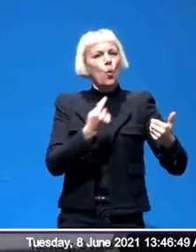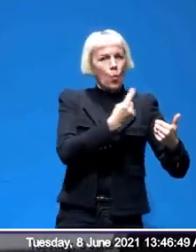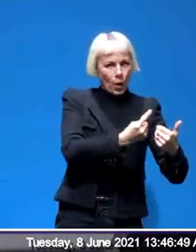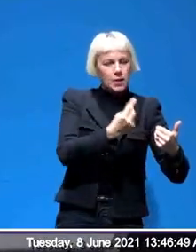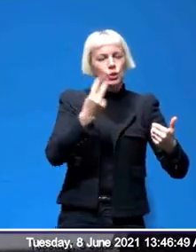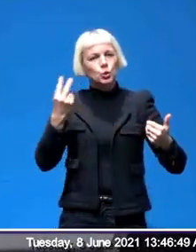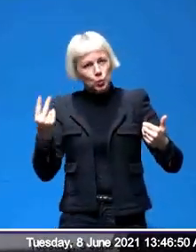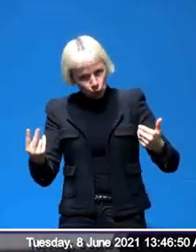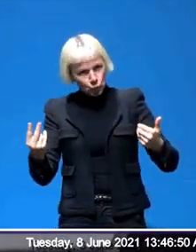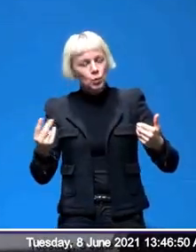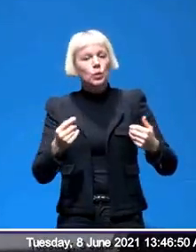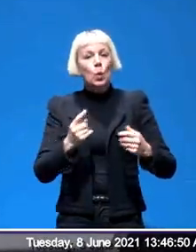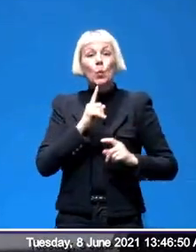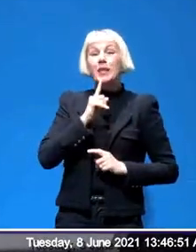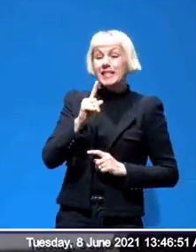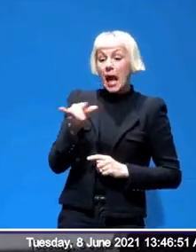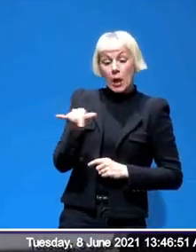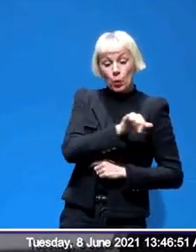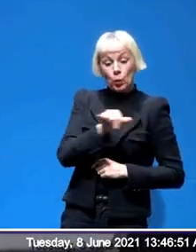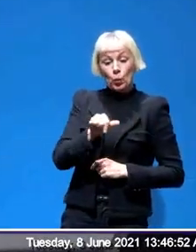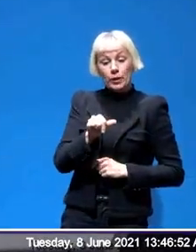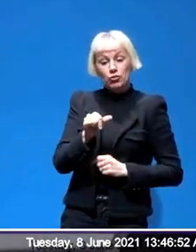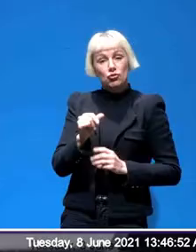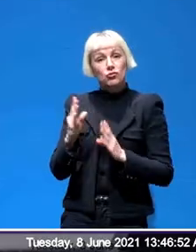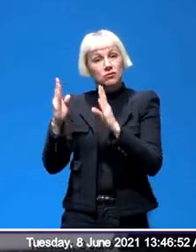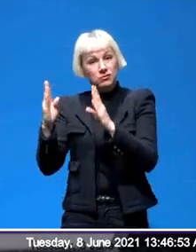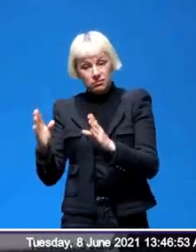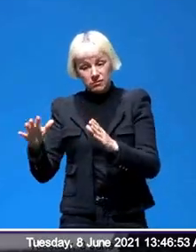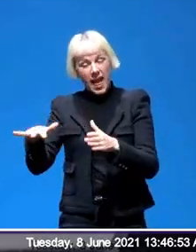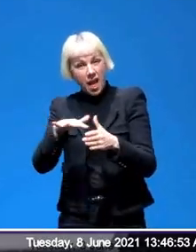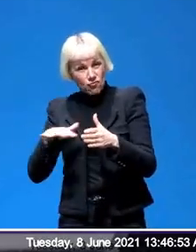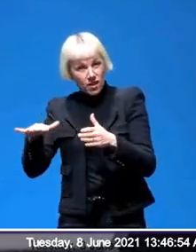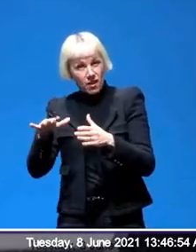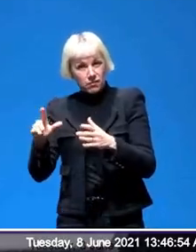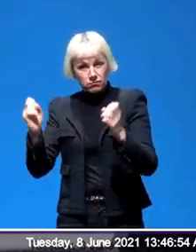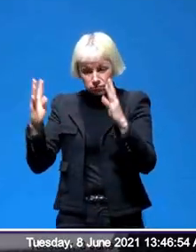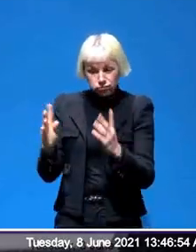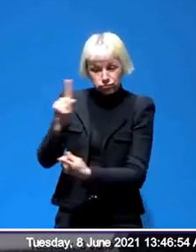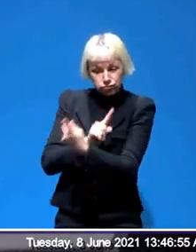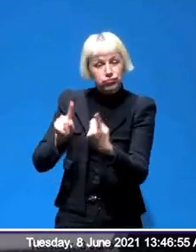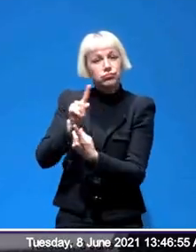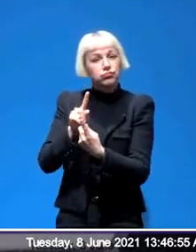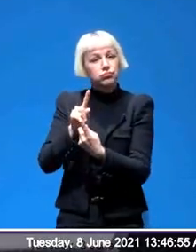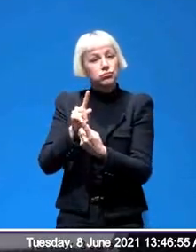the meeting would be held so that everyone was involved in a meeting at some point.